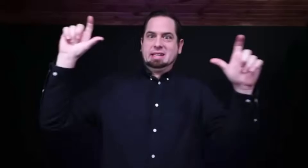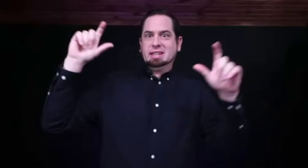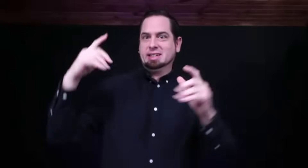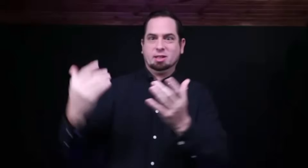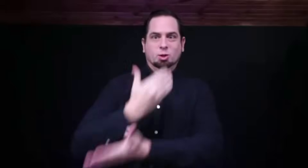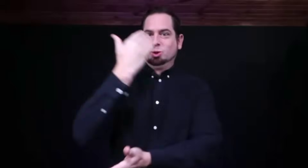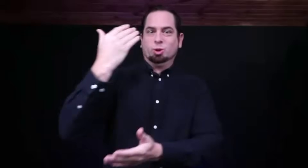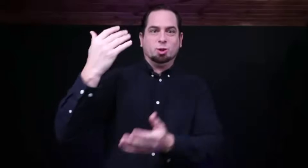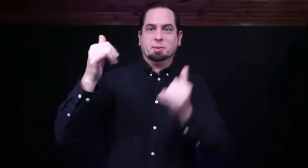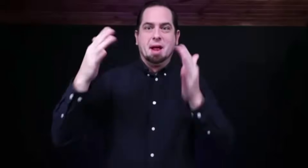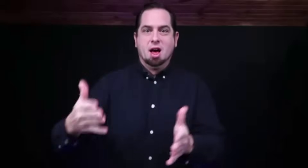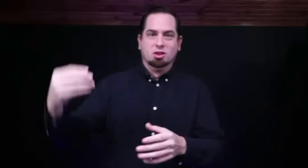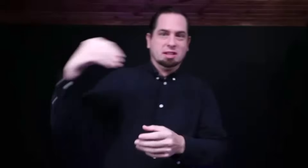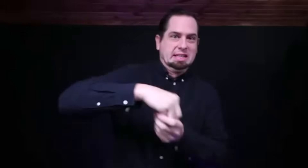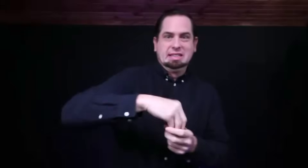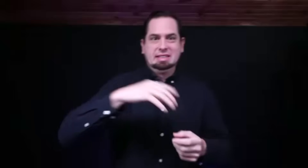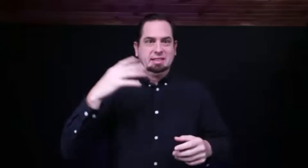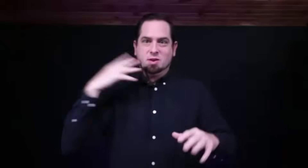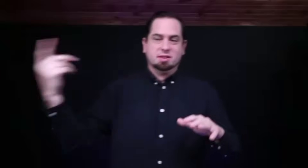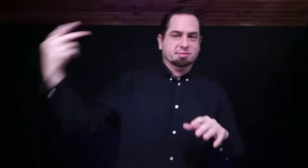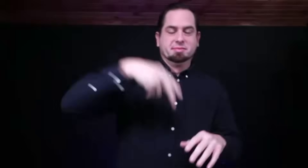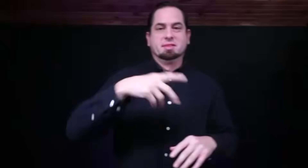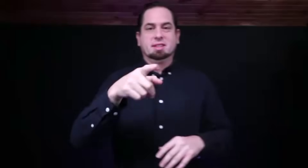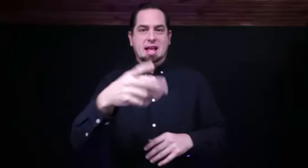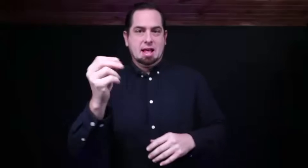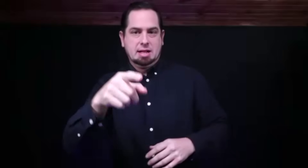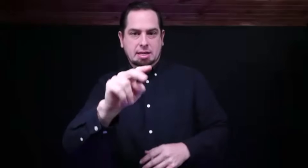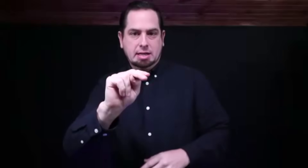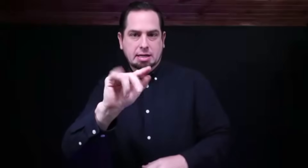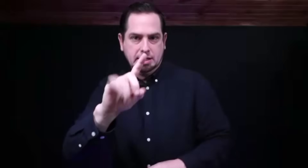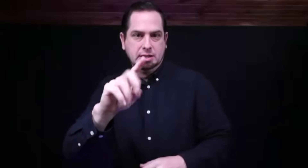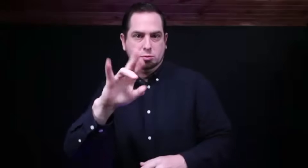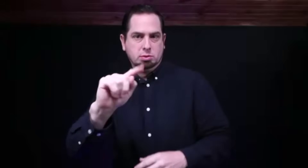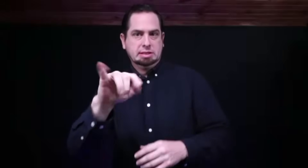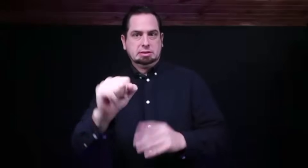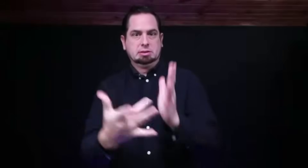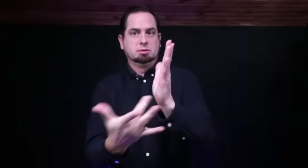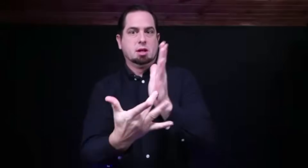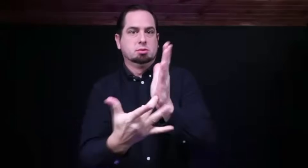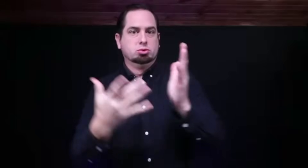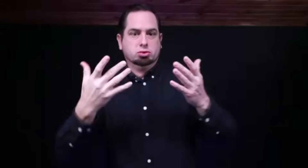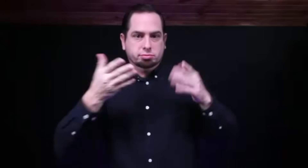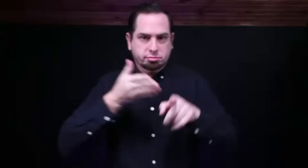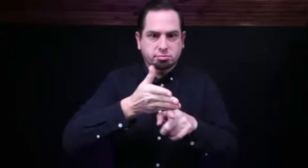It’s a big, new player that's with us. RIT/NTID is focused on technology,